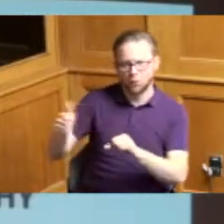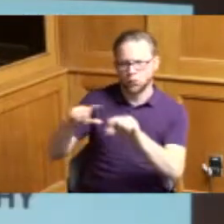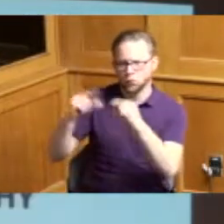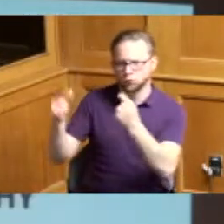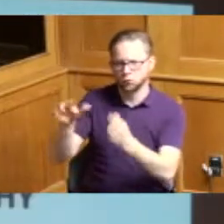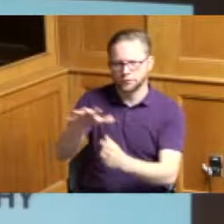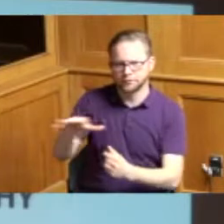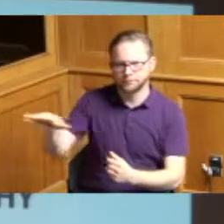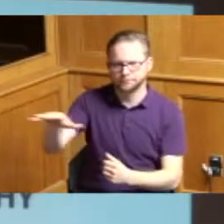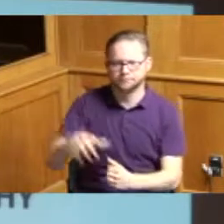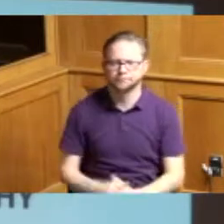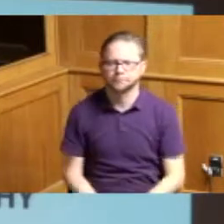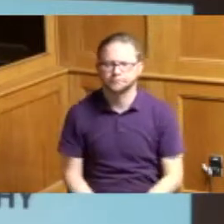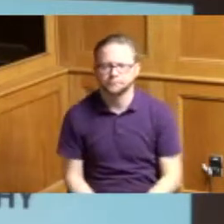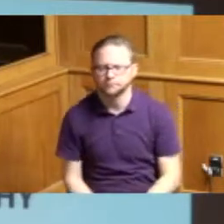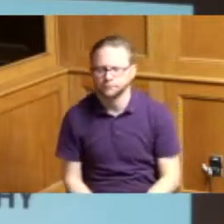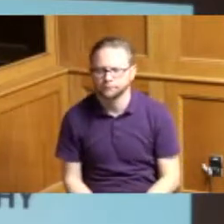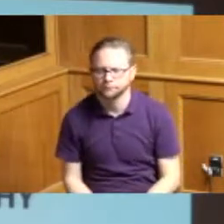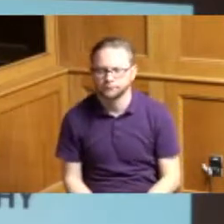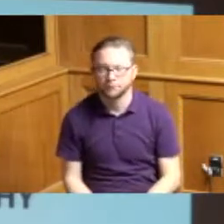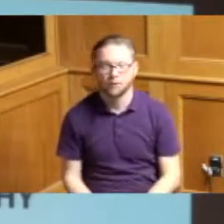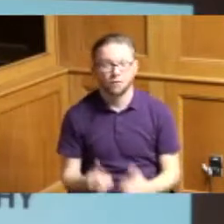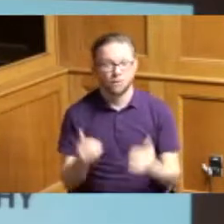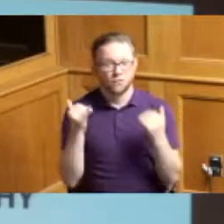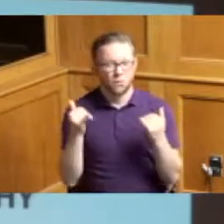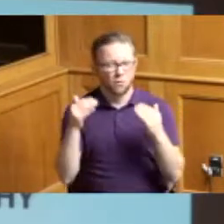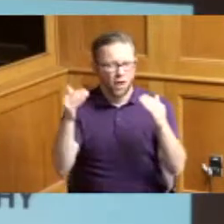so now I'll talk a little bit about how the solution was developed and this